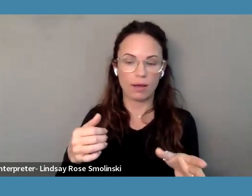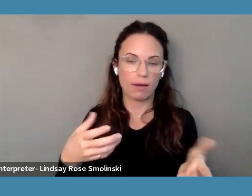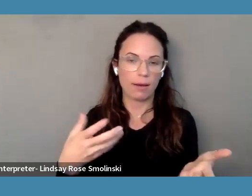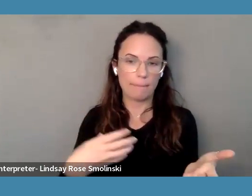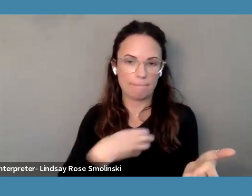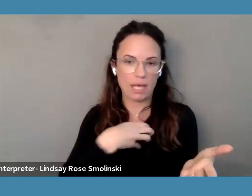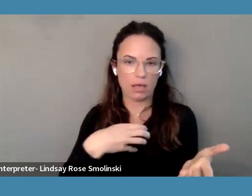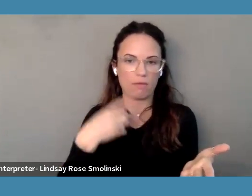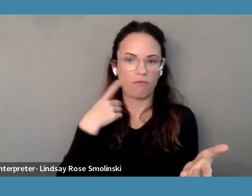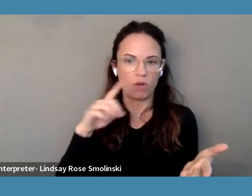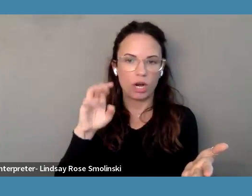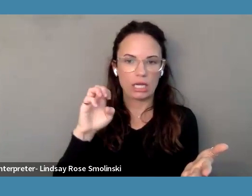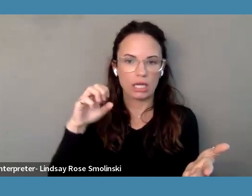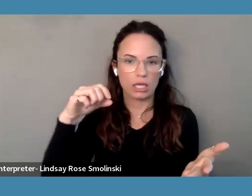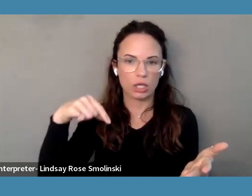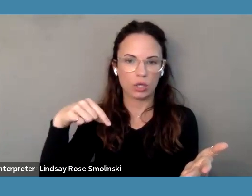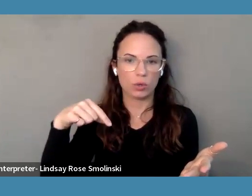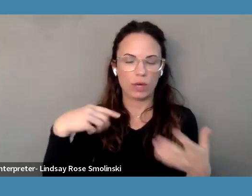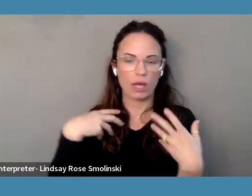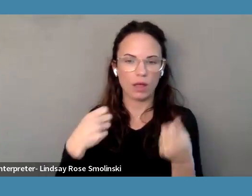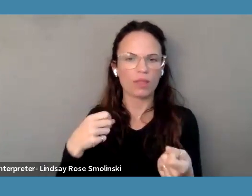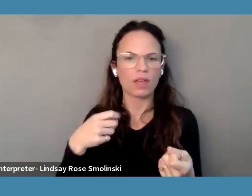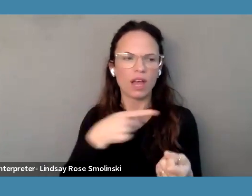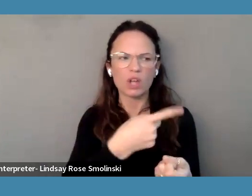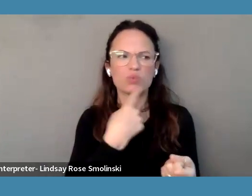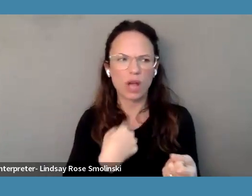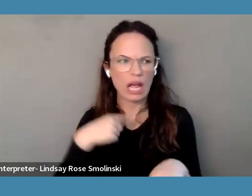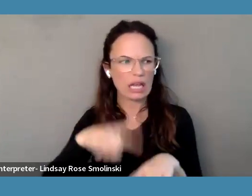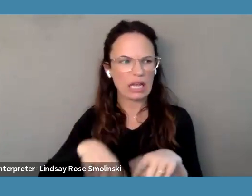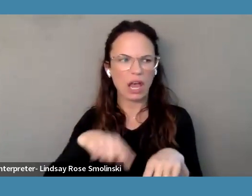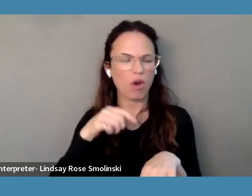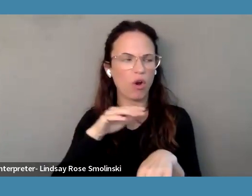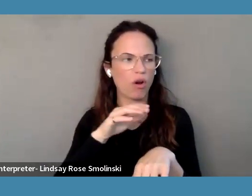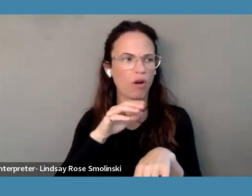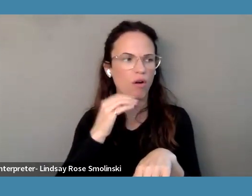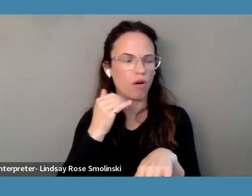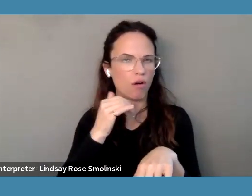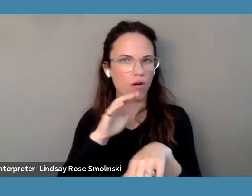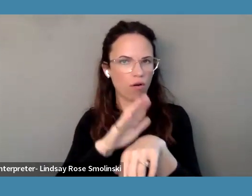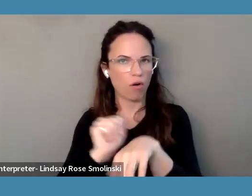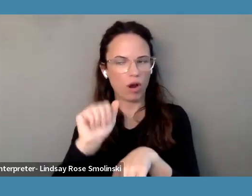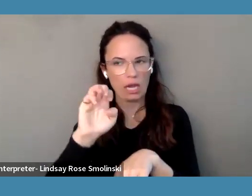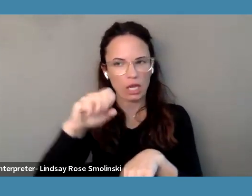that I could not call the eQHealth caseworker as a witness. Is this accurate